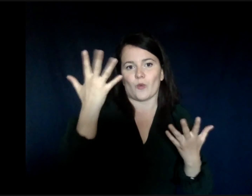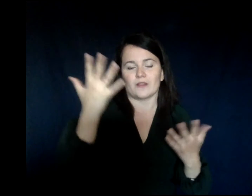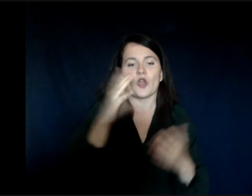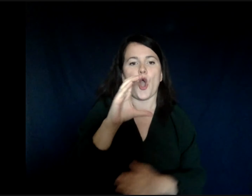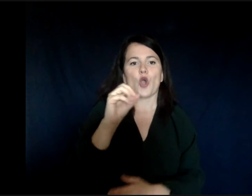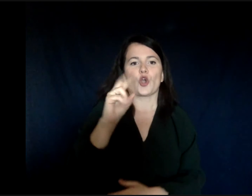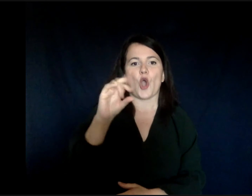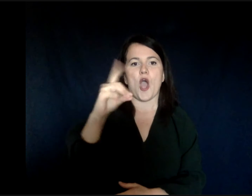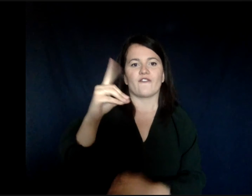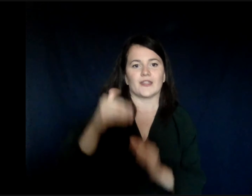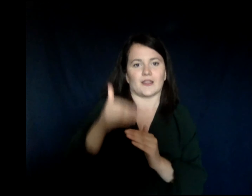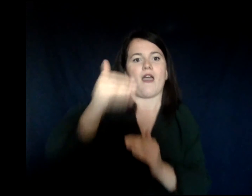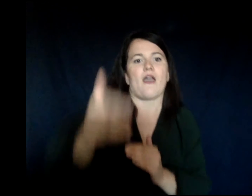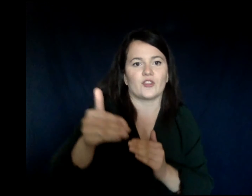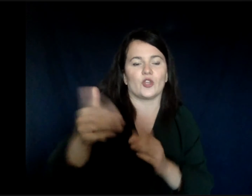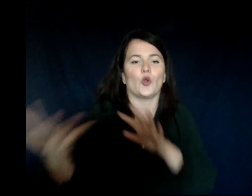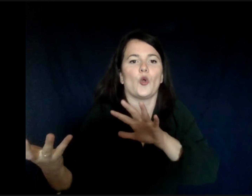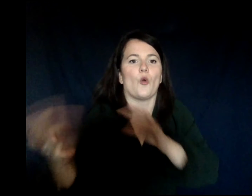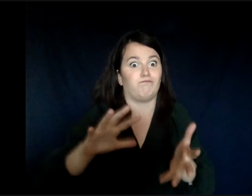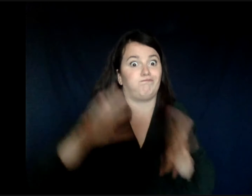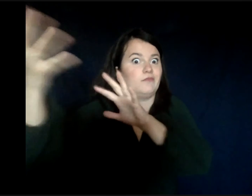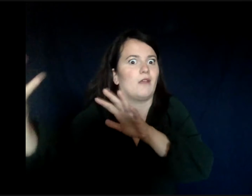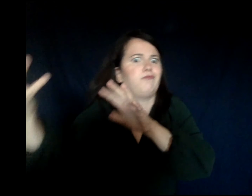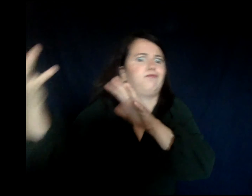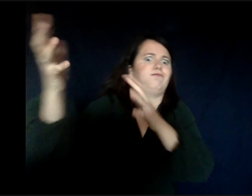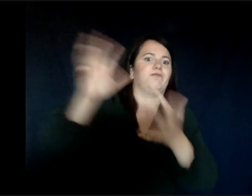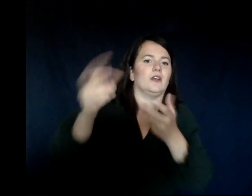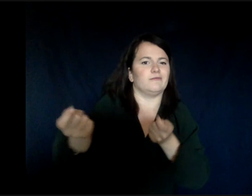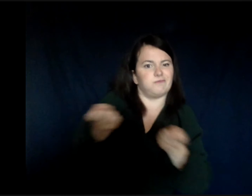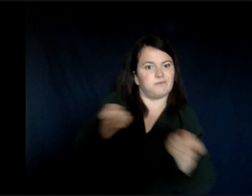First, I'd say that it goes through an internal consultation process